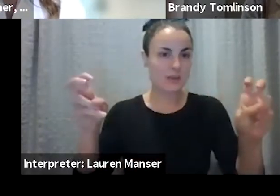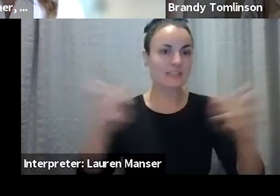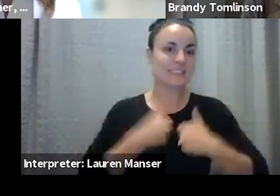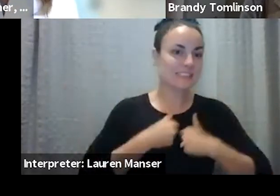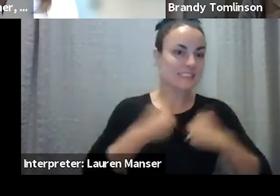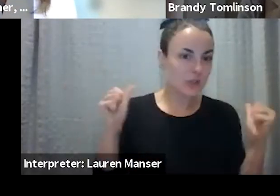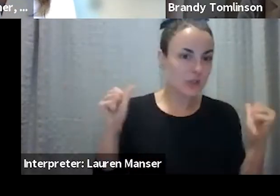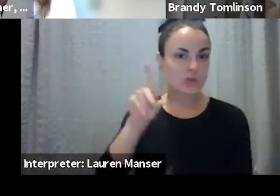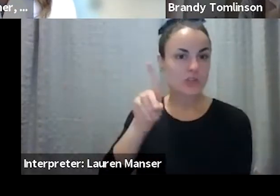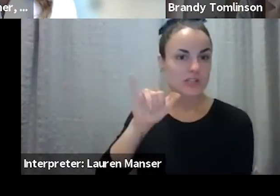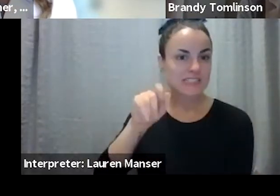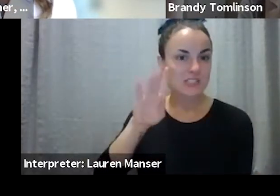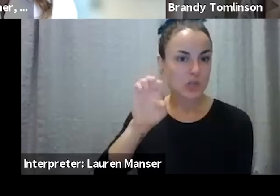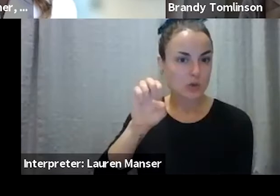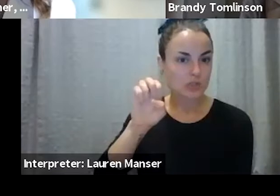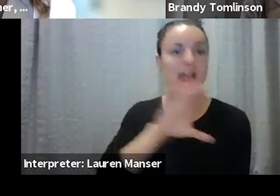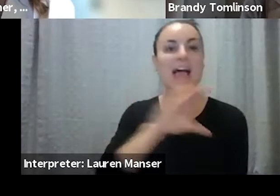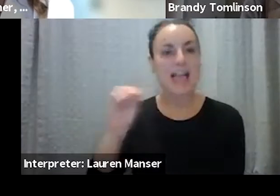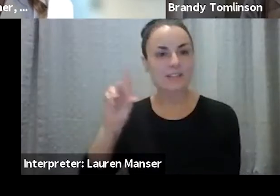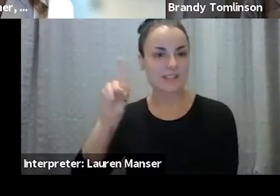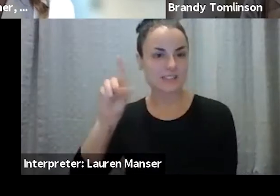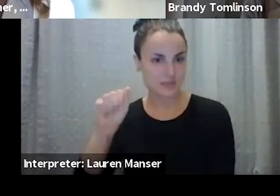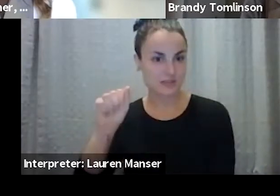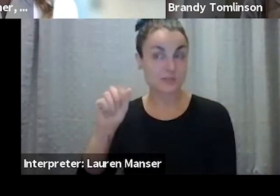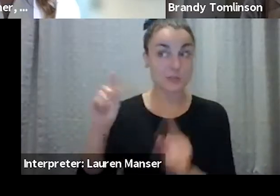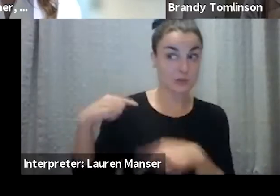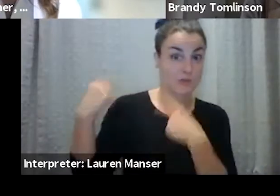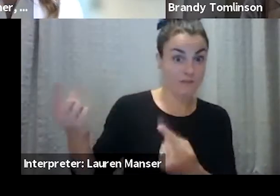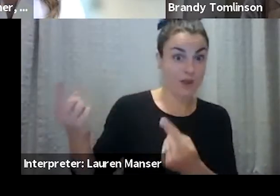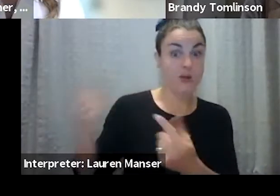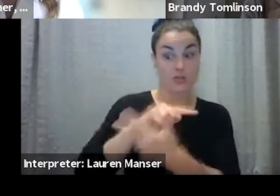and also COVID.